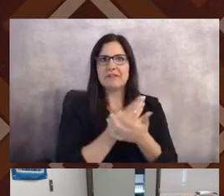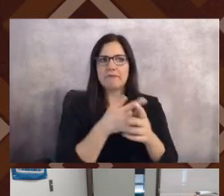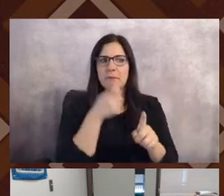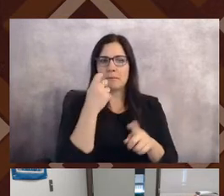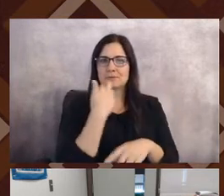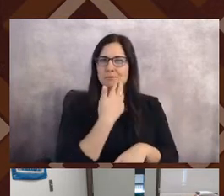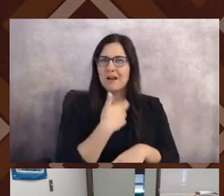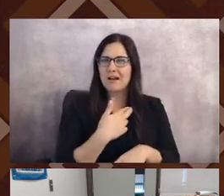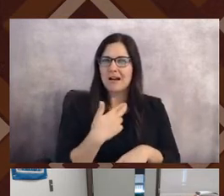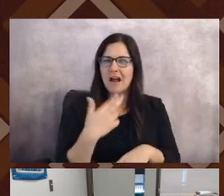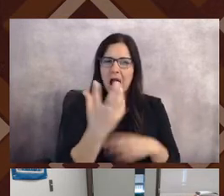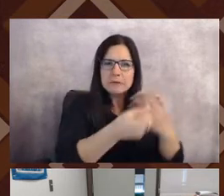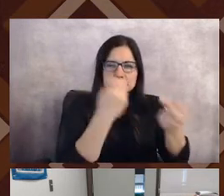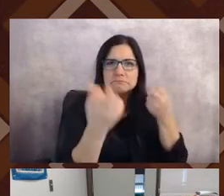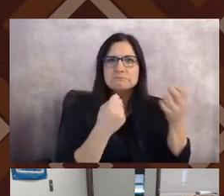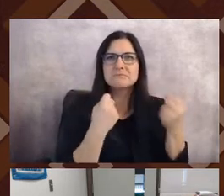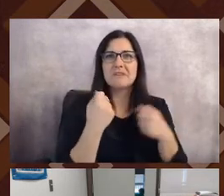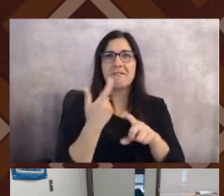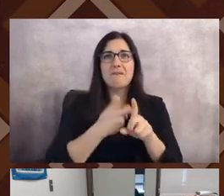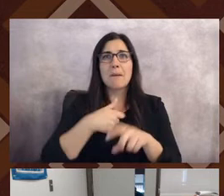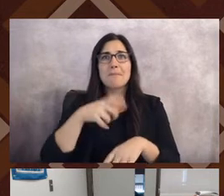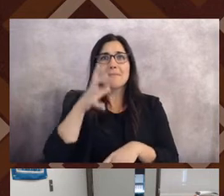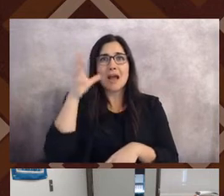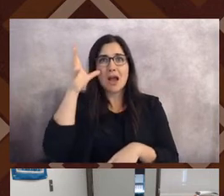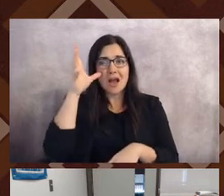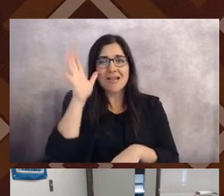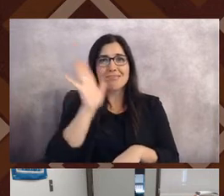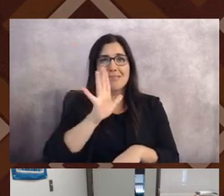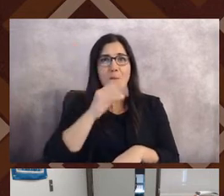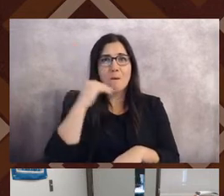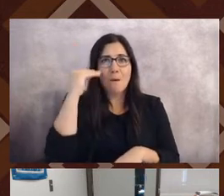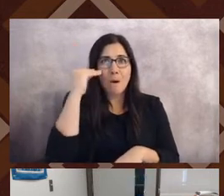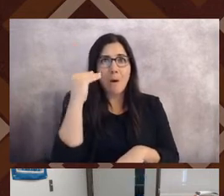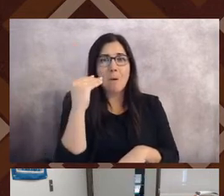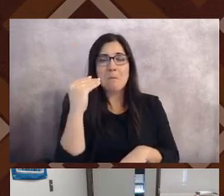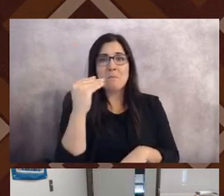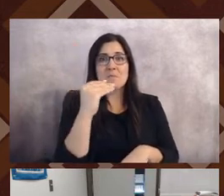took everything from their home that they had to leave all their belongings.